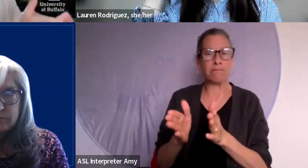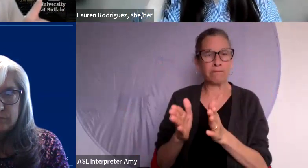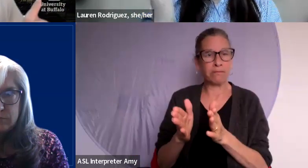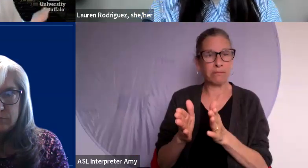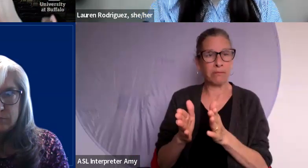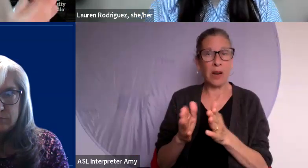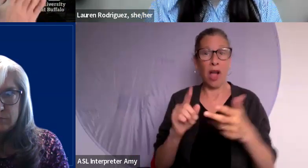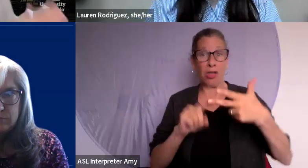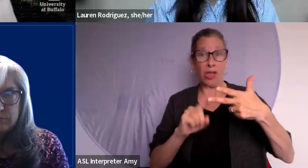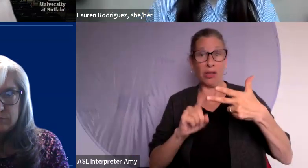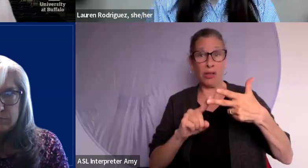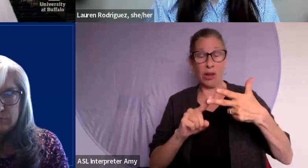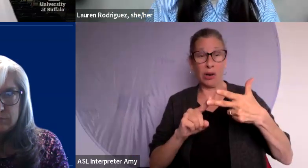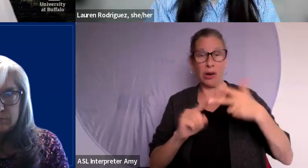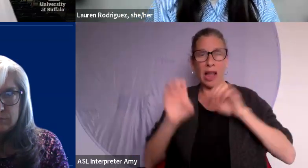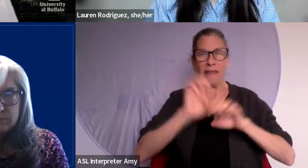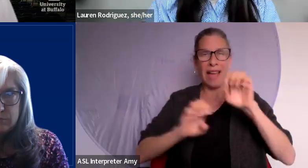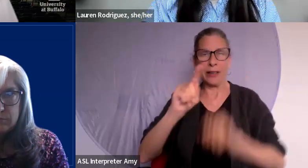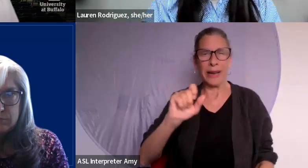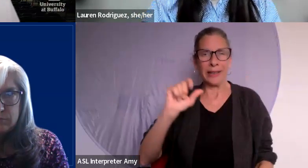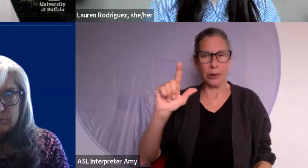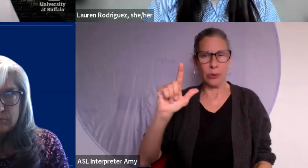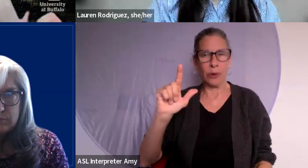third step, which is evaluating the tool.